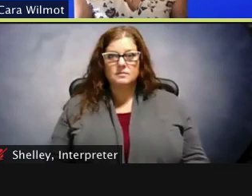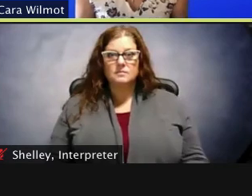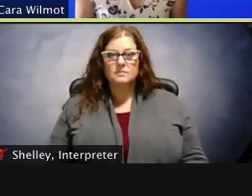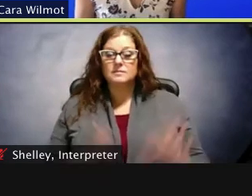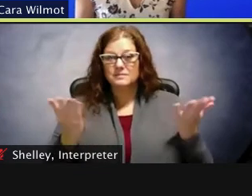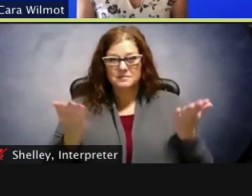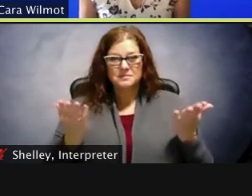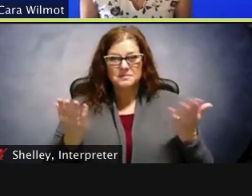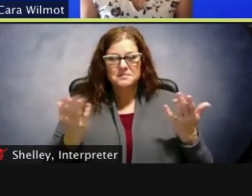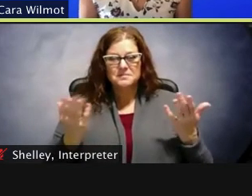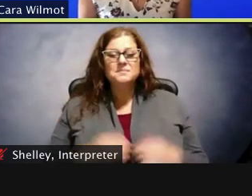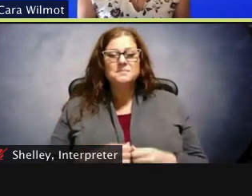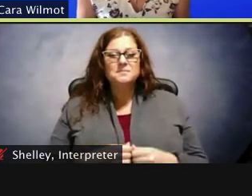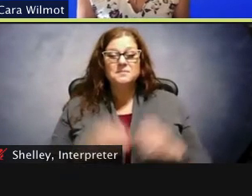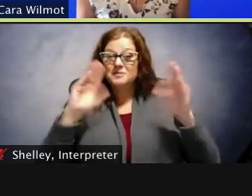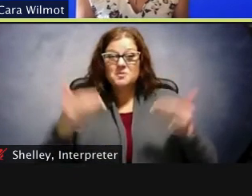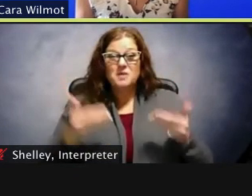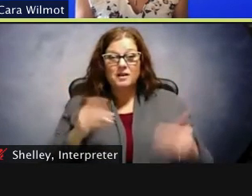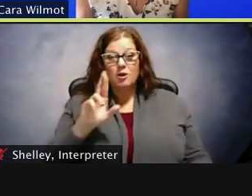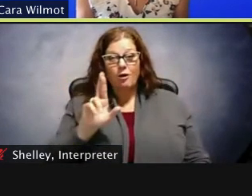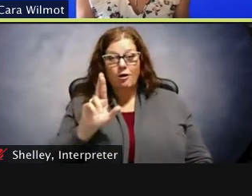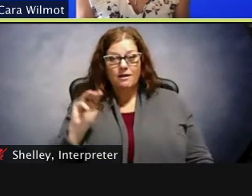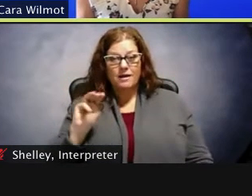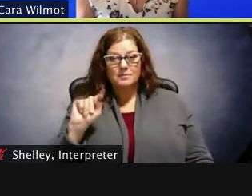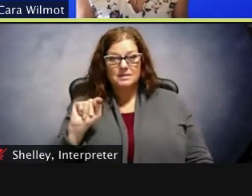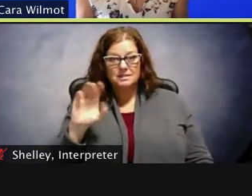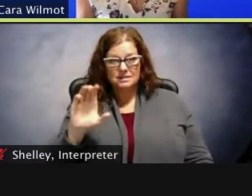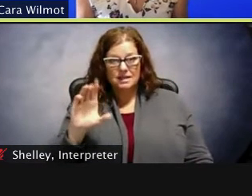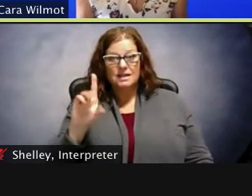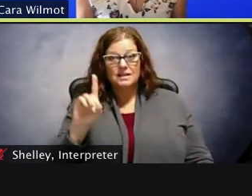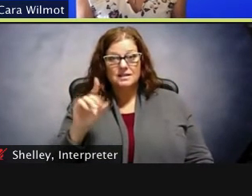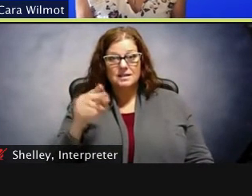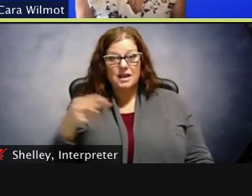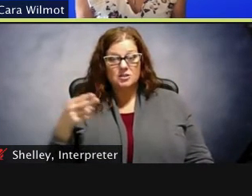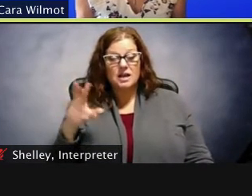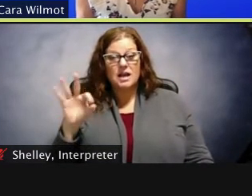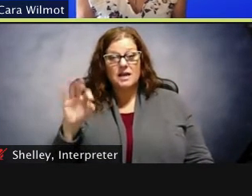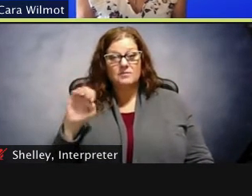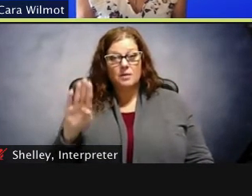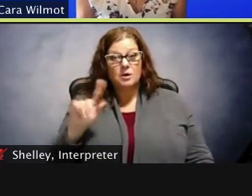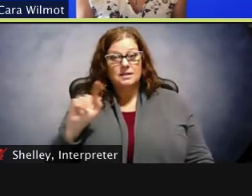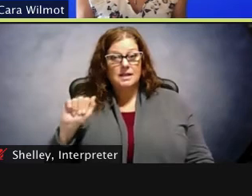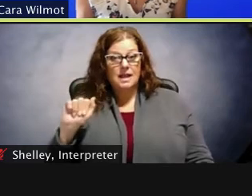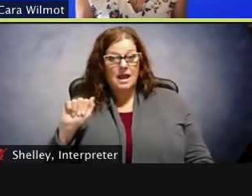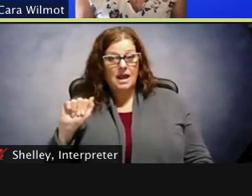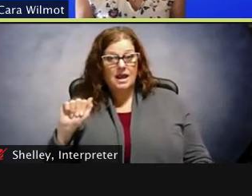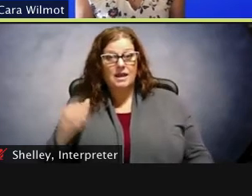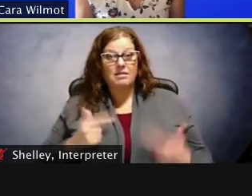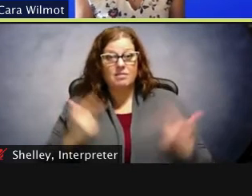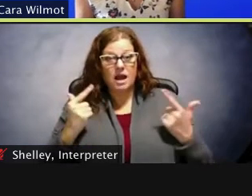[CARA] Welcome to the RMTC-D/HH, February TA-Live! Principle 6, Least restrictive